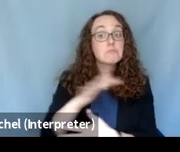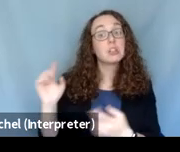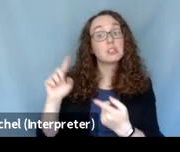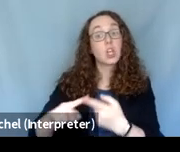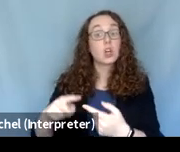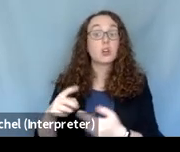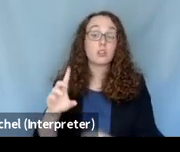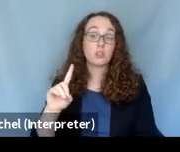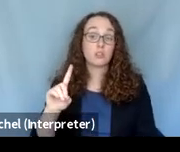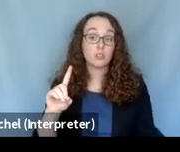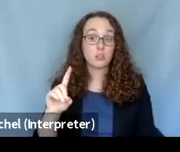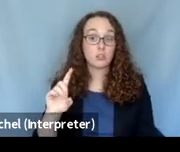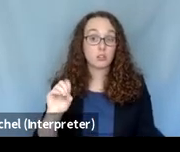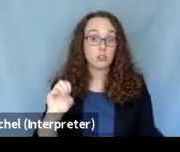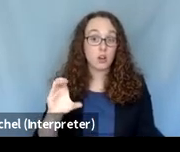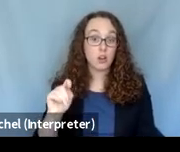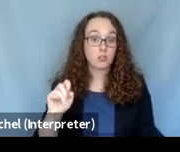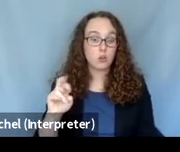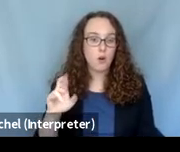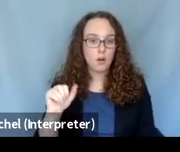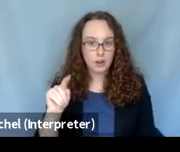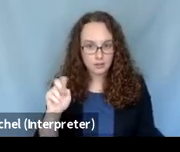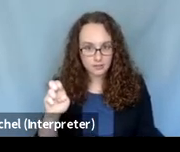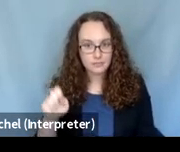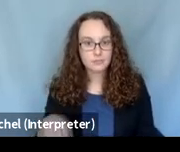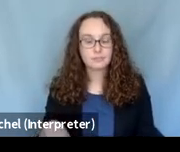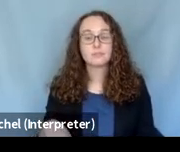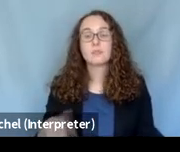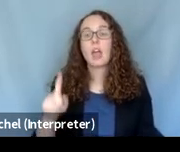application process for this program and if you're chosen